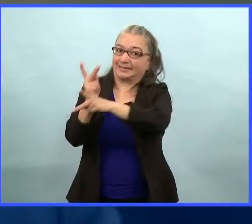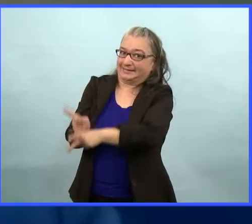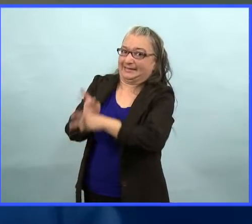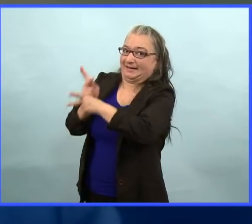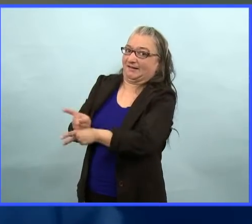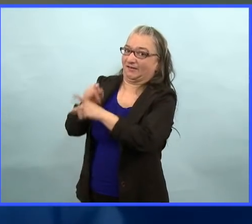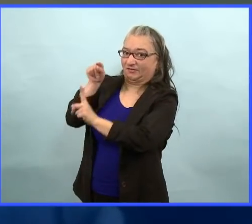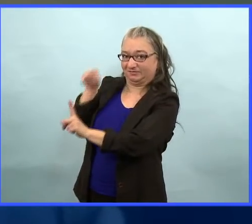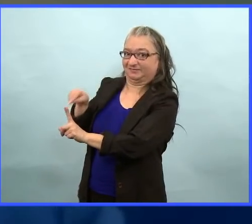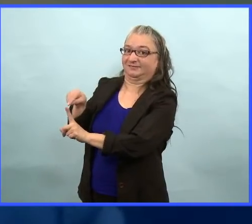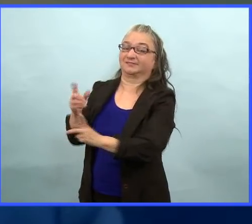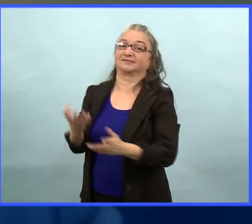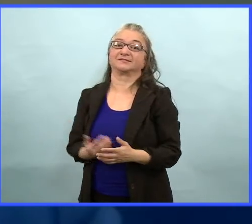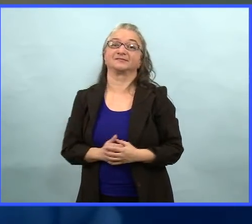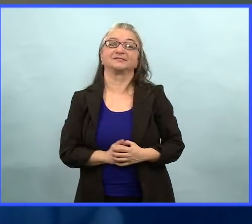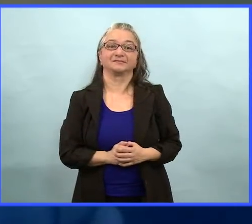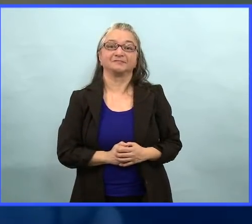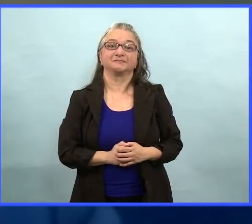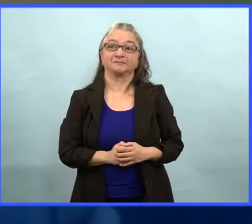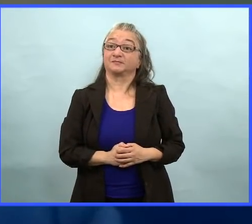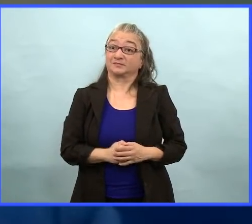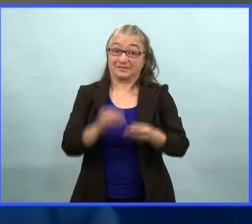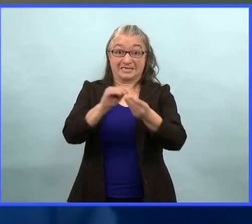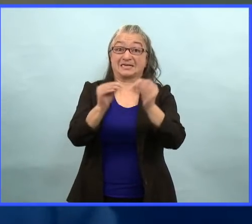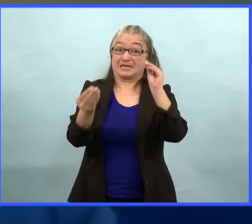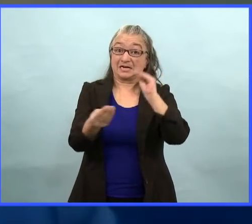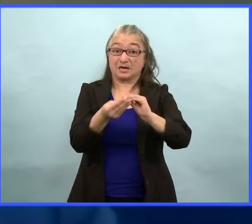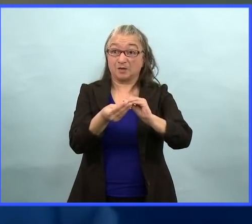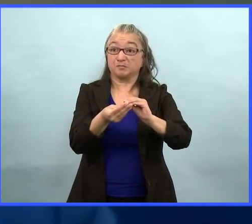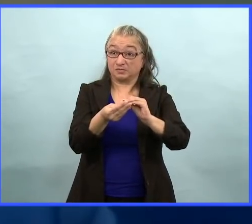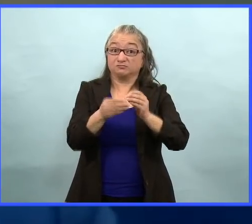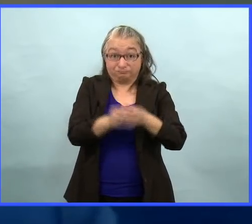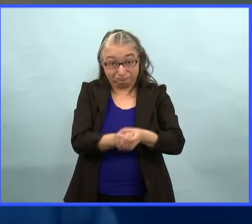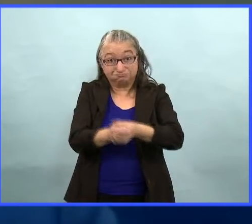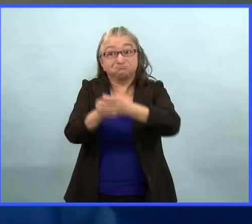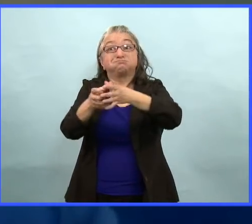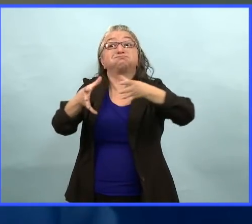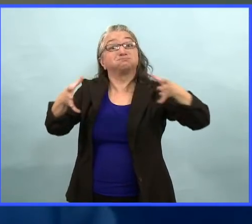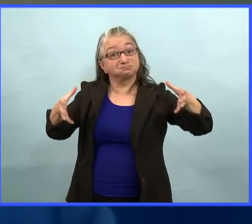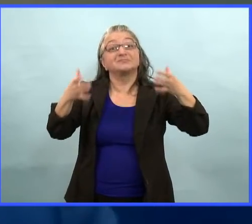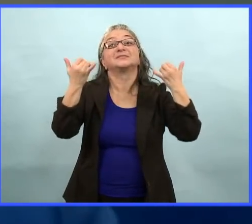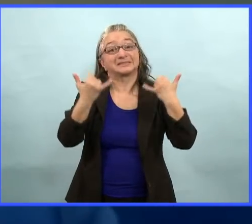because we're identifying people on an ongoing basis that perhaps don't require acute care